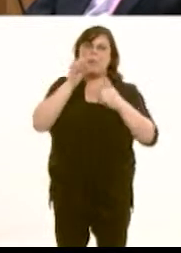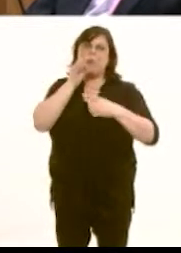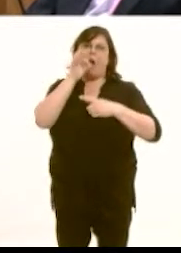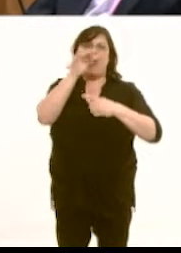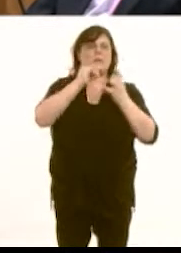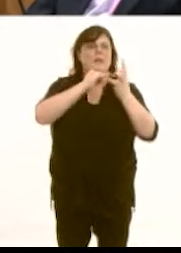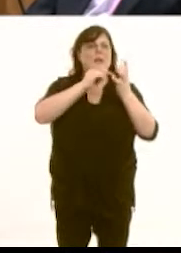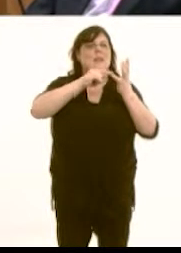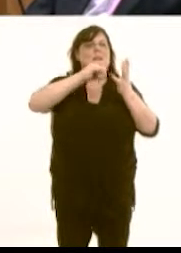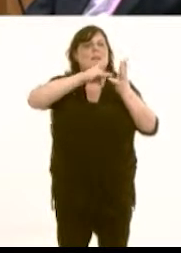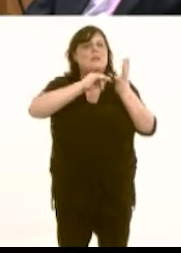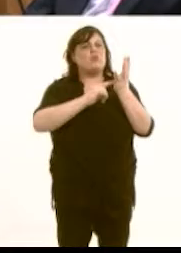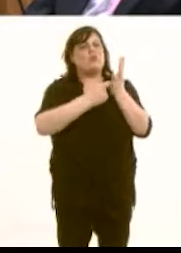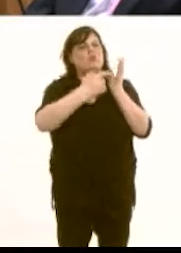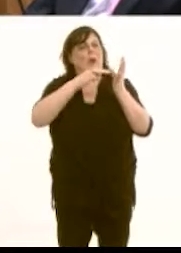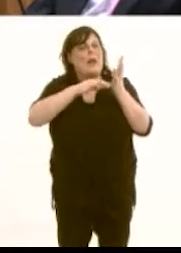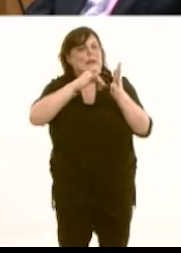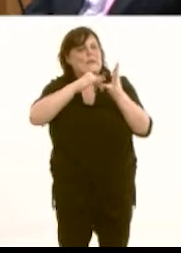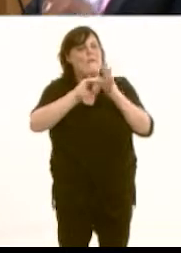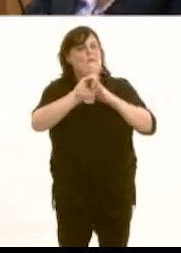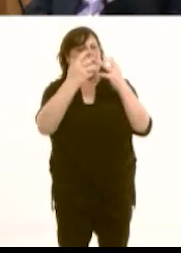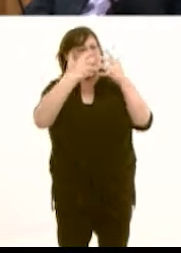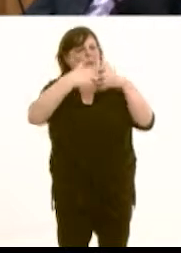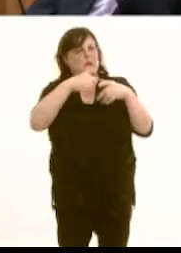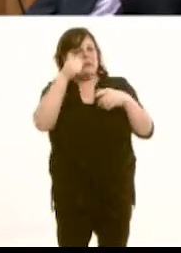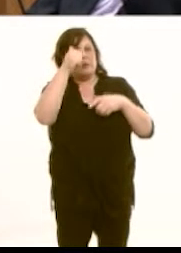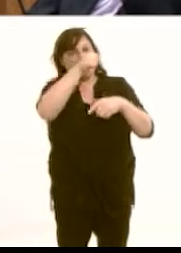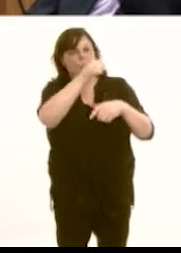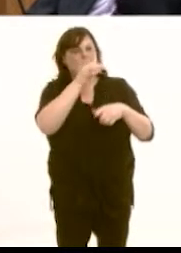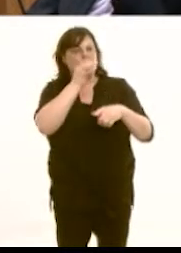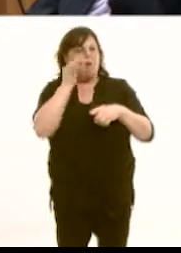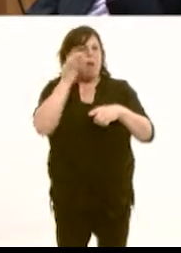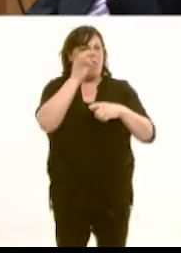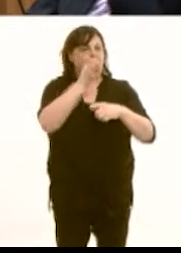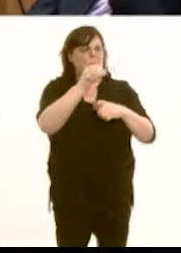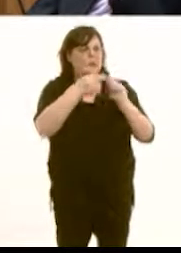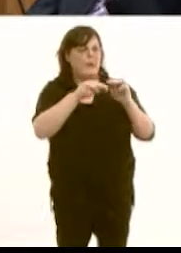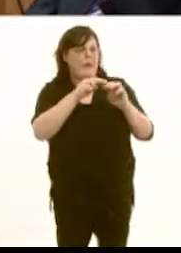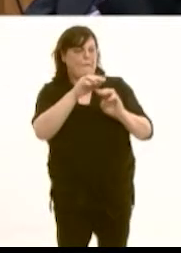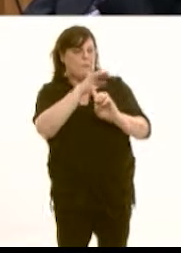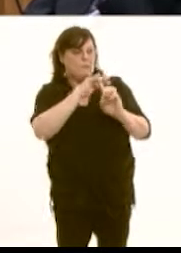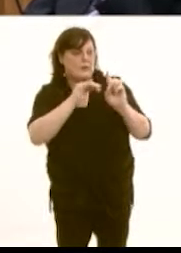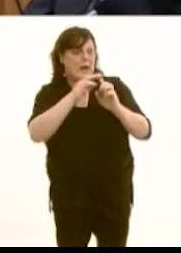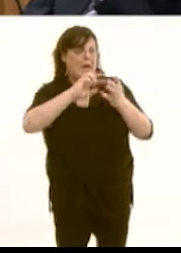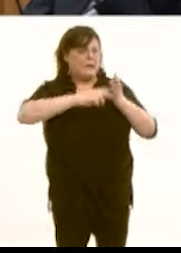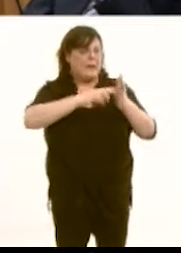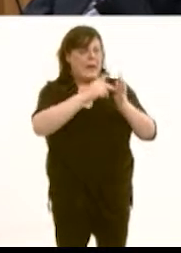expertise and support to enable the society to develop a high-level plan in their aspiration